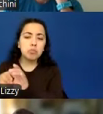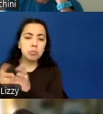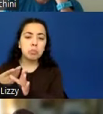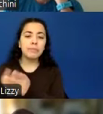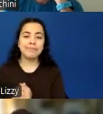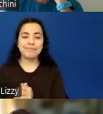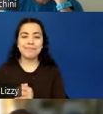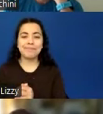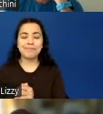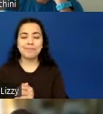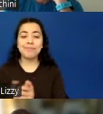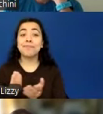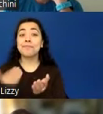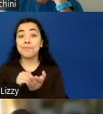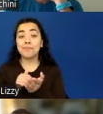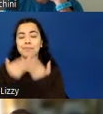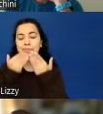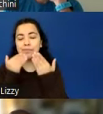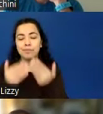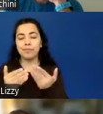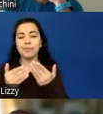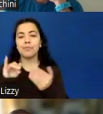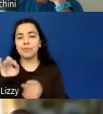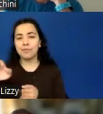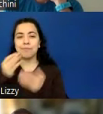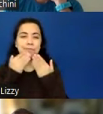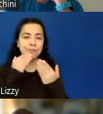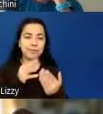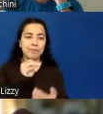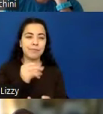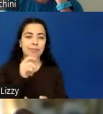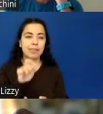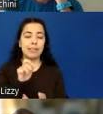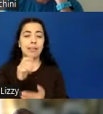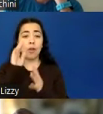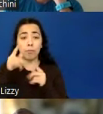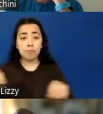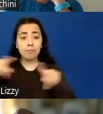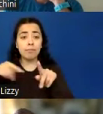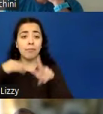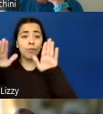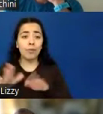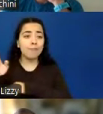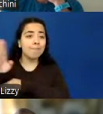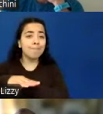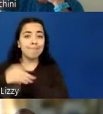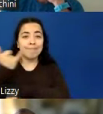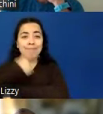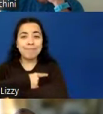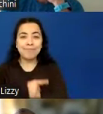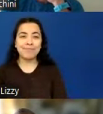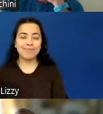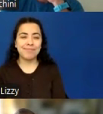Once again, thank you to Jeff and Michele. And I hope everyone has a great rest of their day.